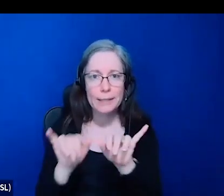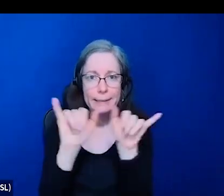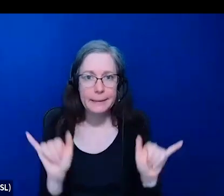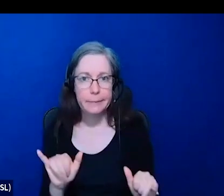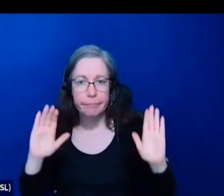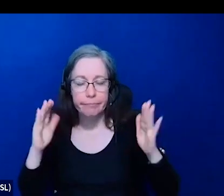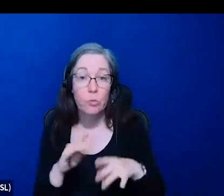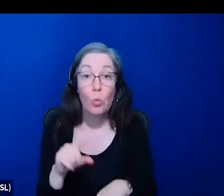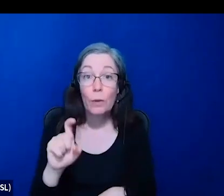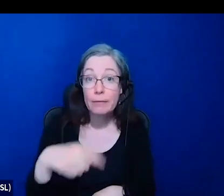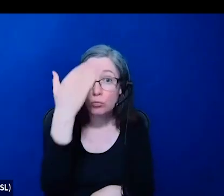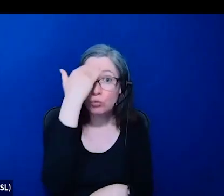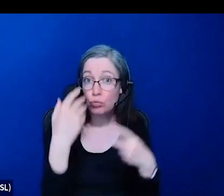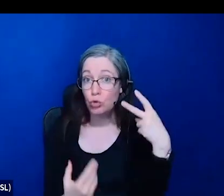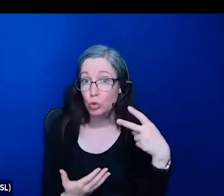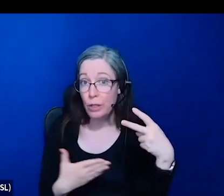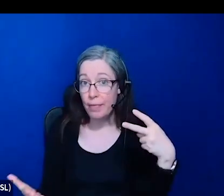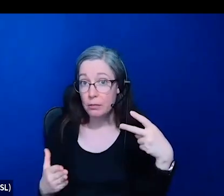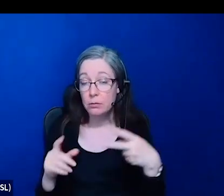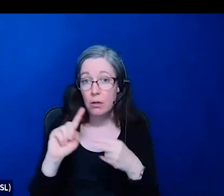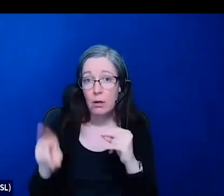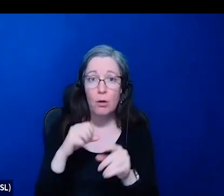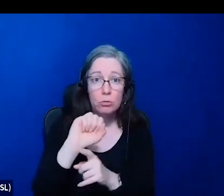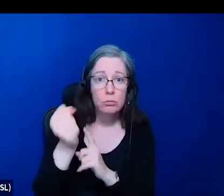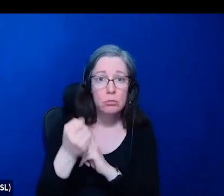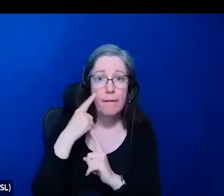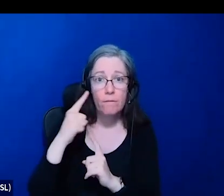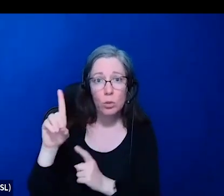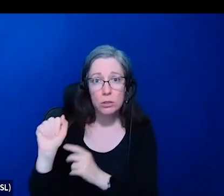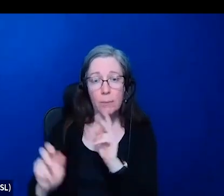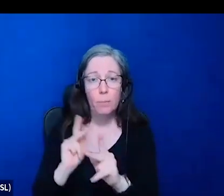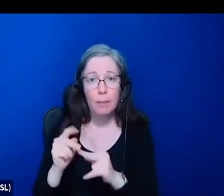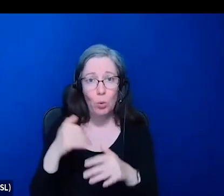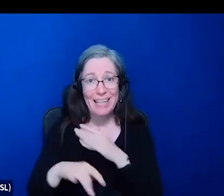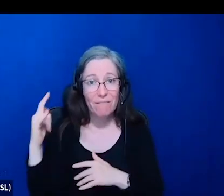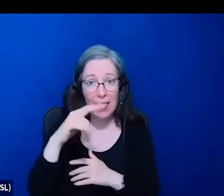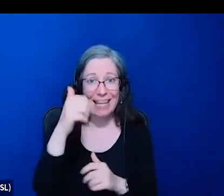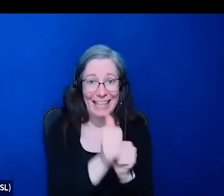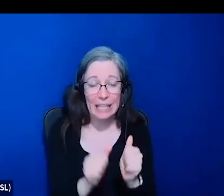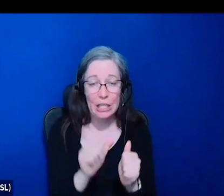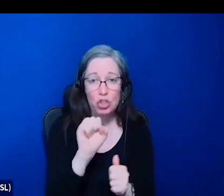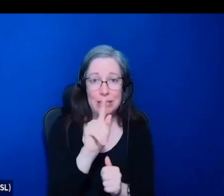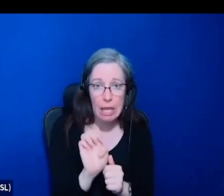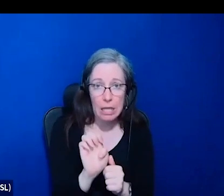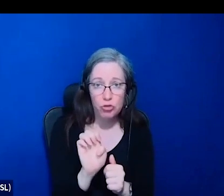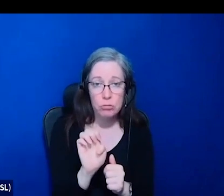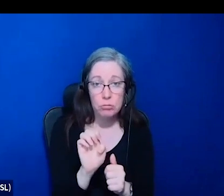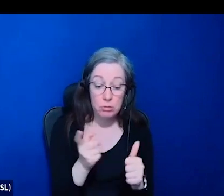about the circumstances for disabled people in flight at each stage. We need to have an accurate assessment of safety.